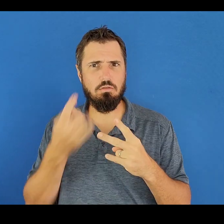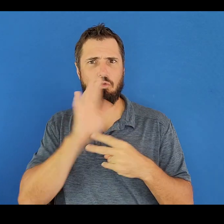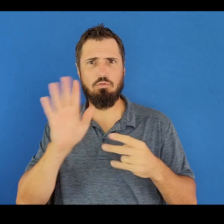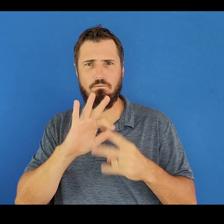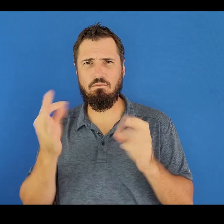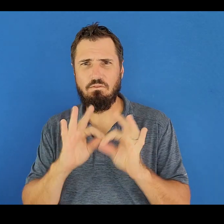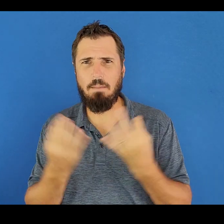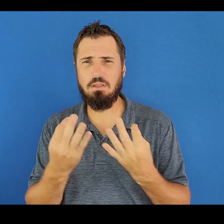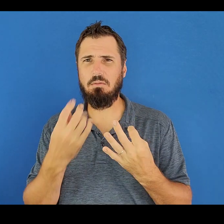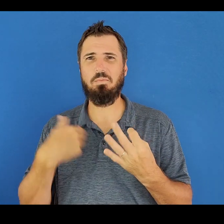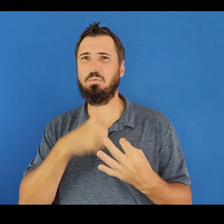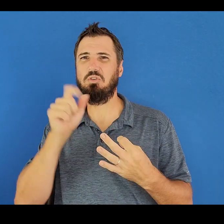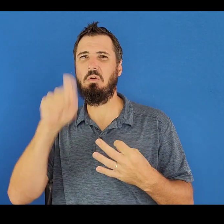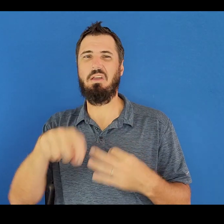families. No need for stink eye!